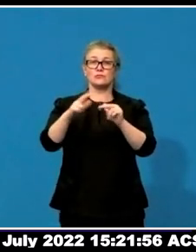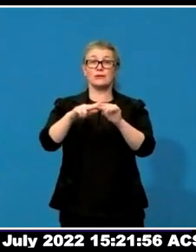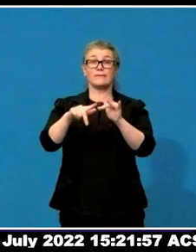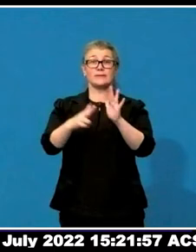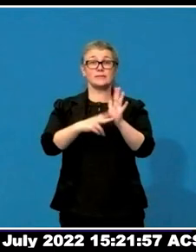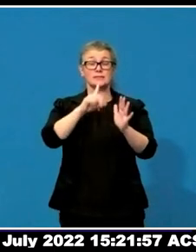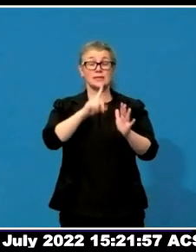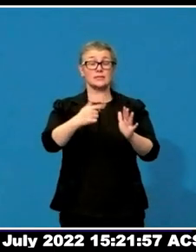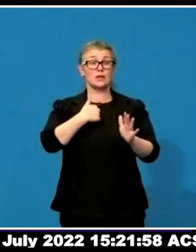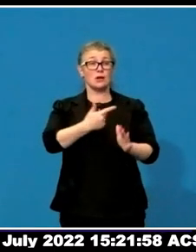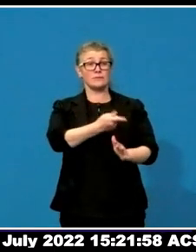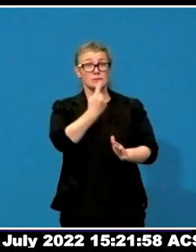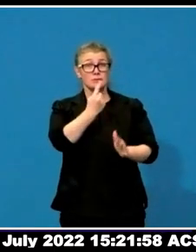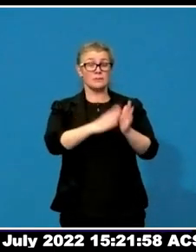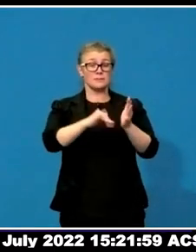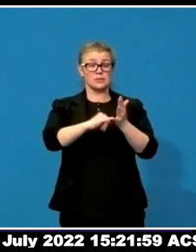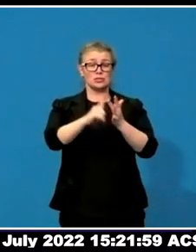Ms Barney is seated in front of you.